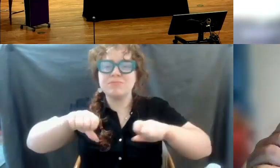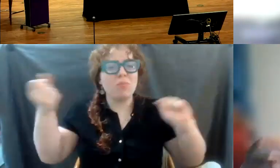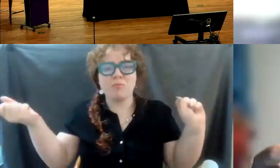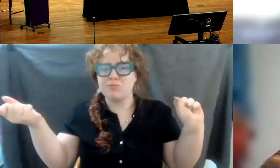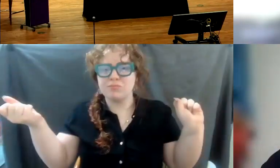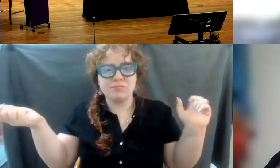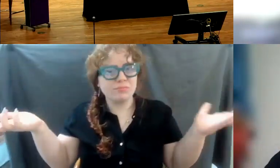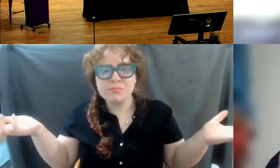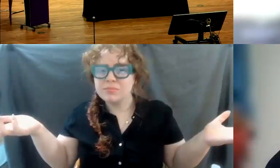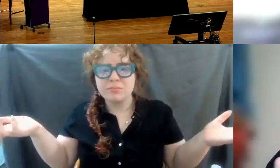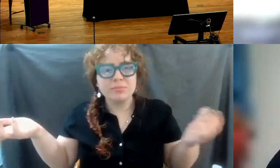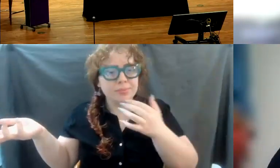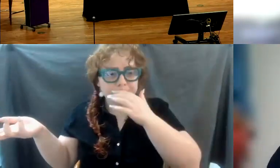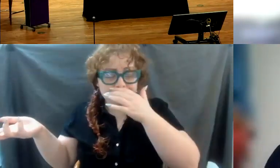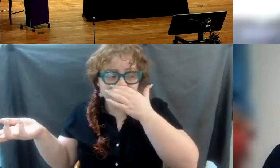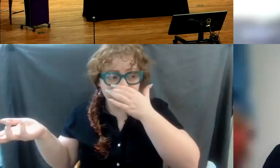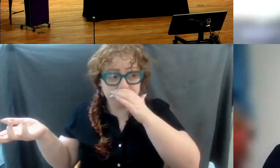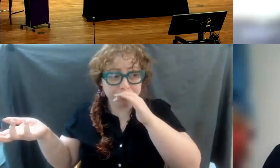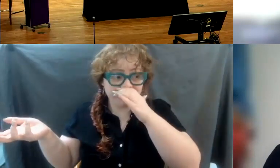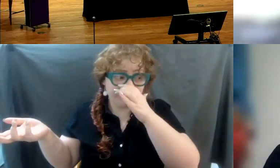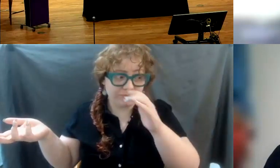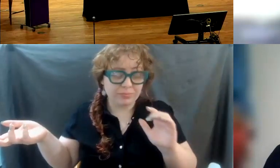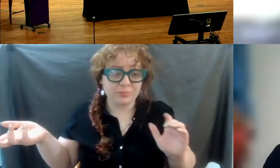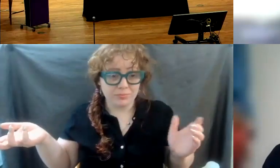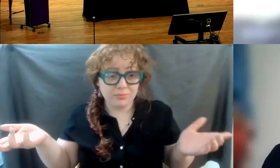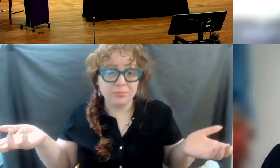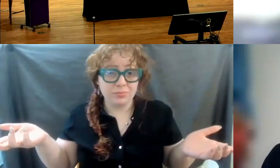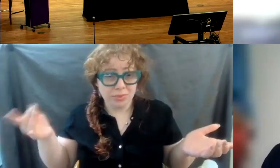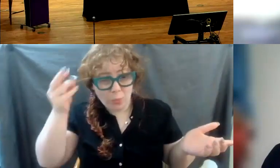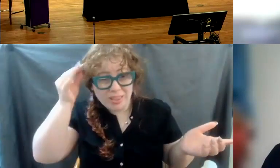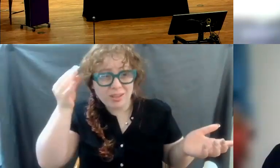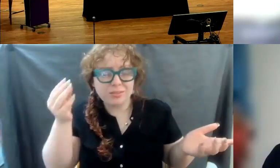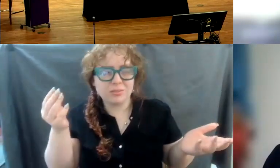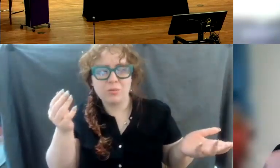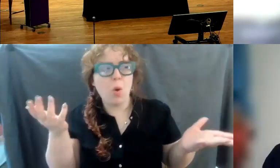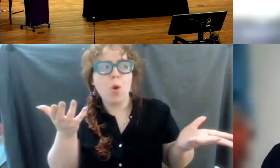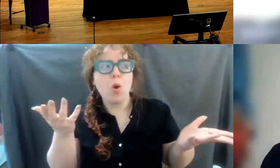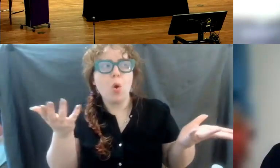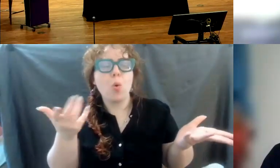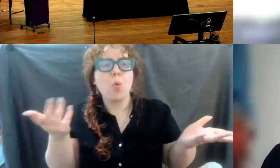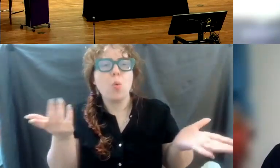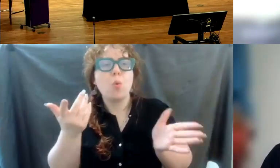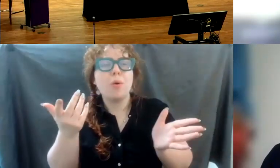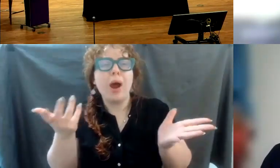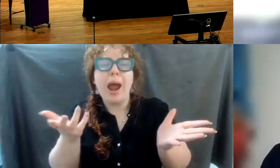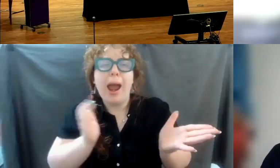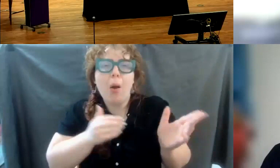So when I think about that and that center of this, the question of ability to do what is really ability to go along, right,